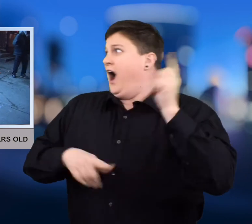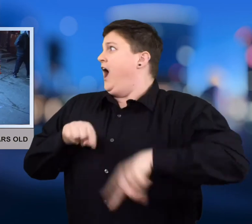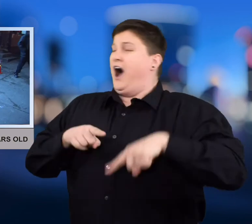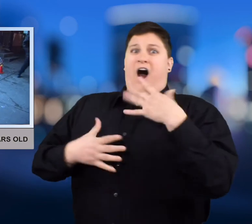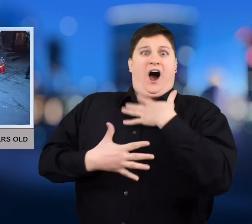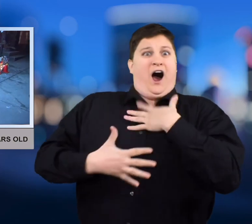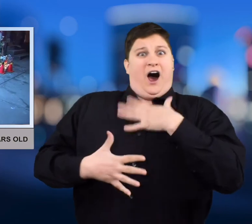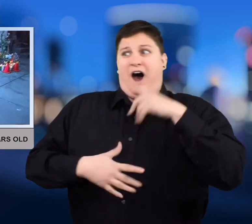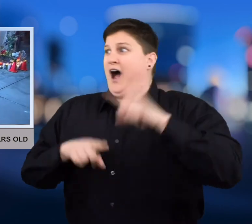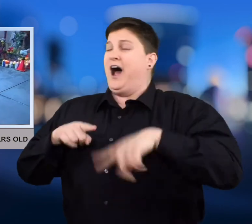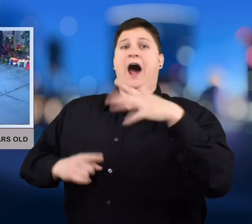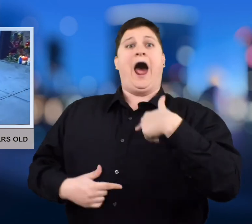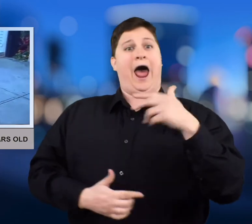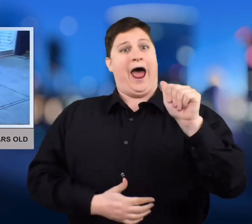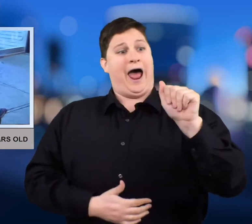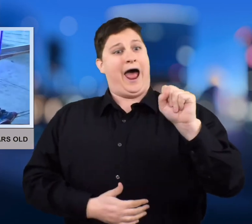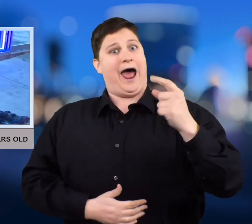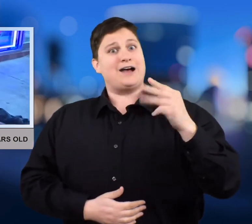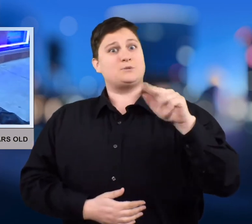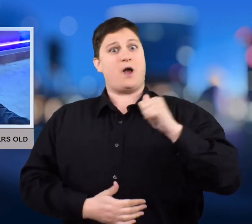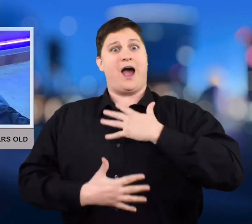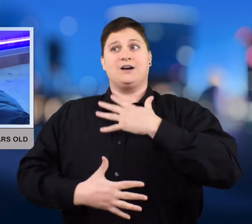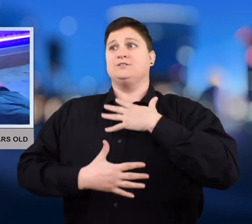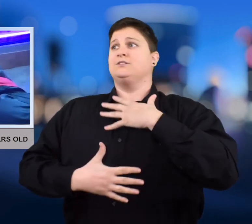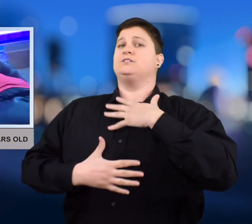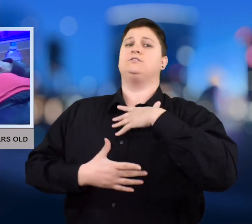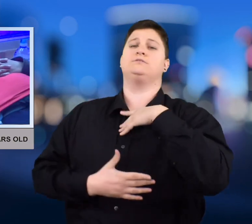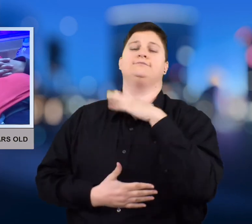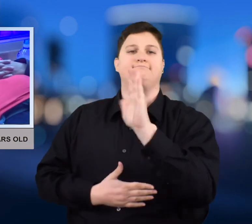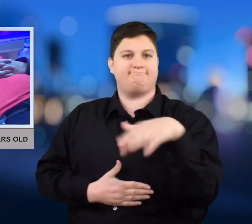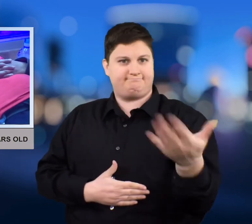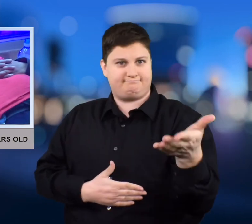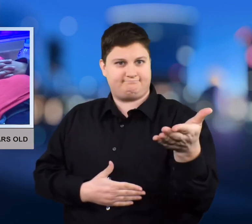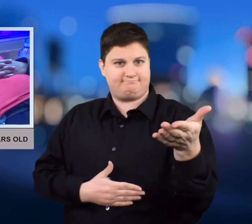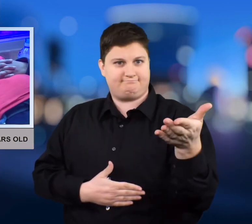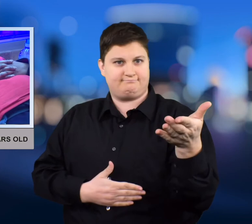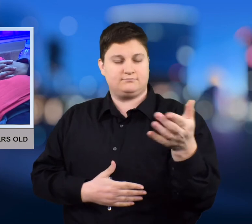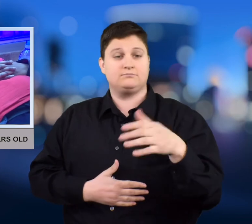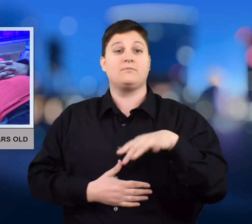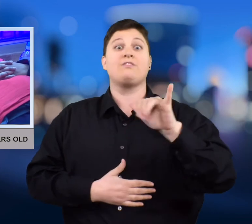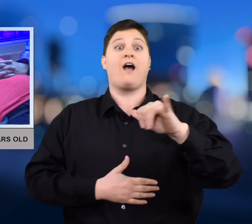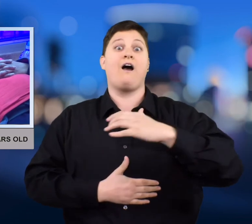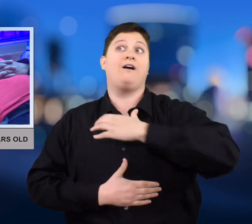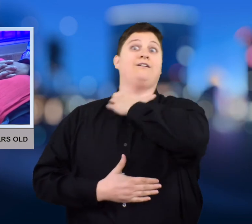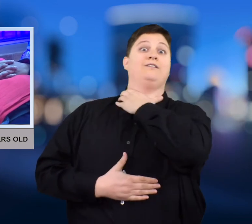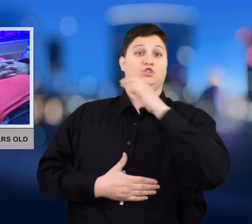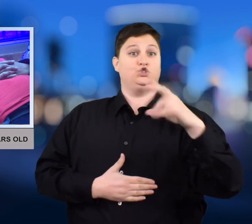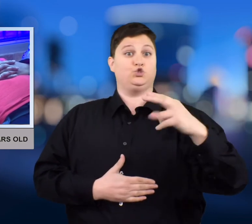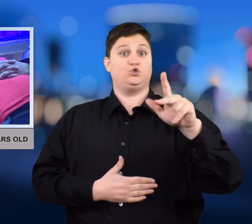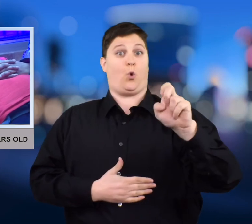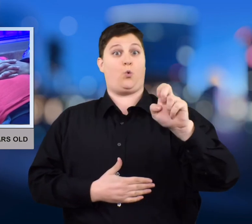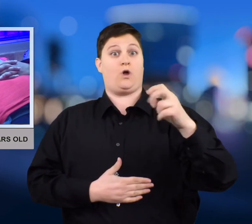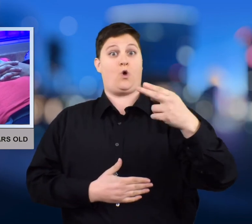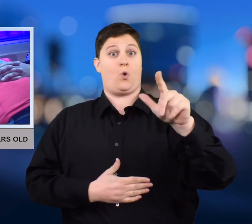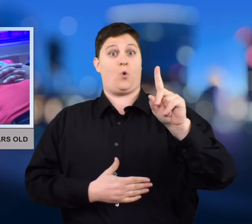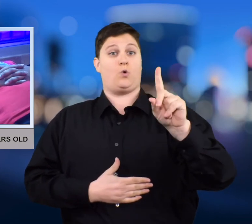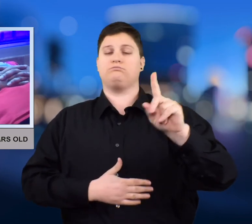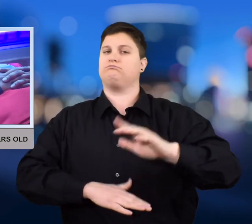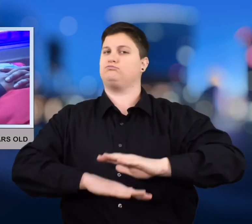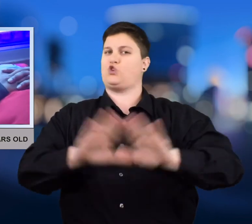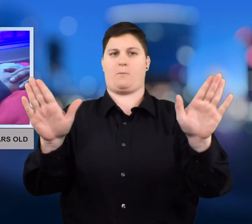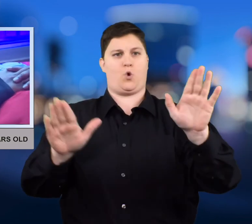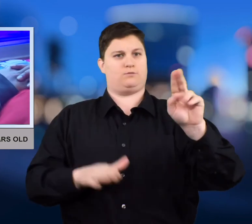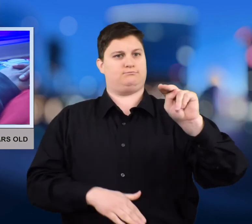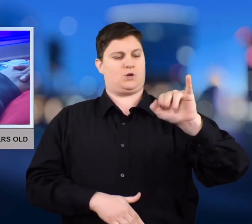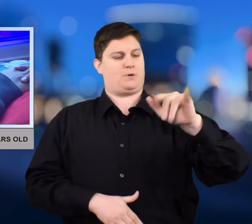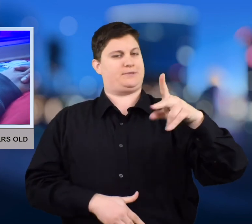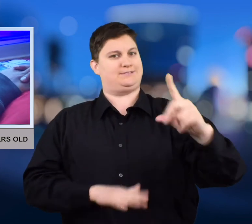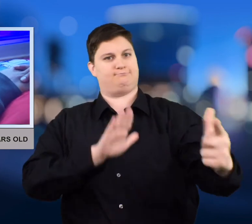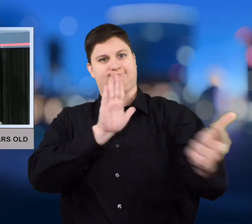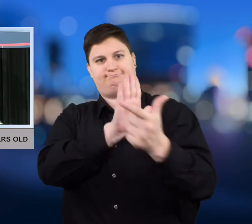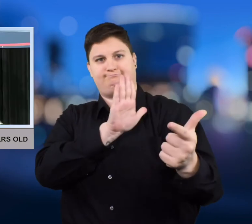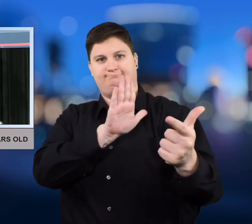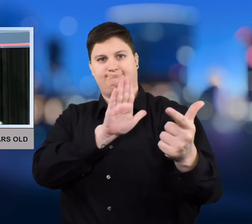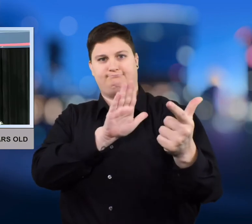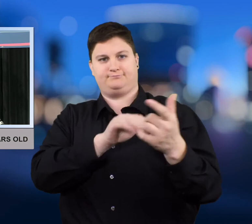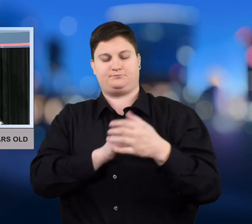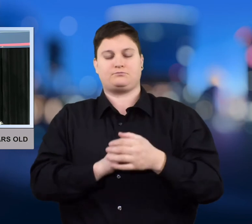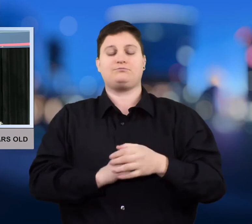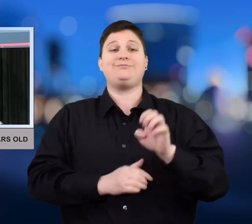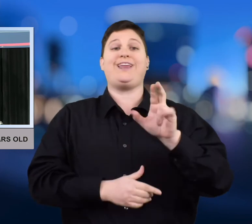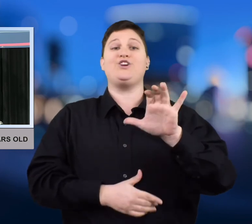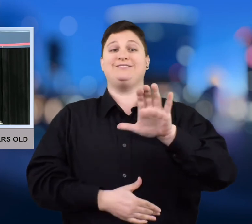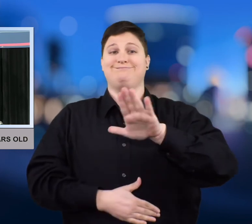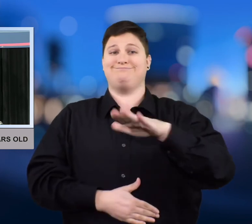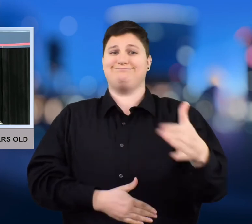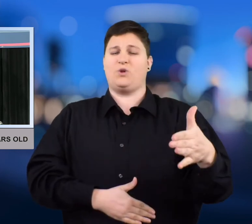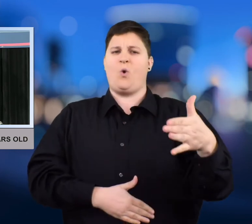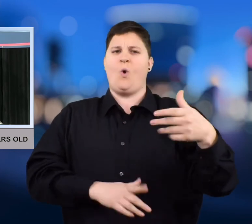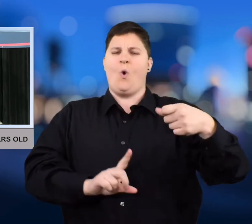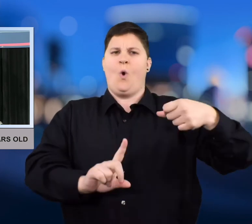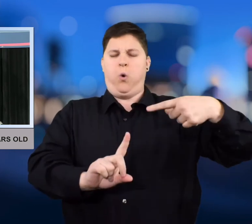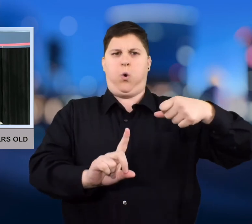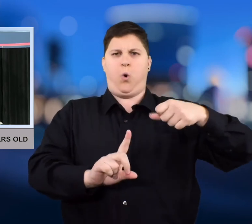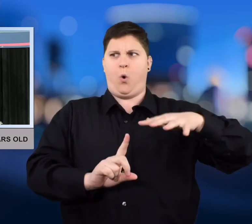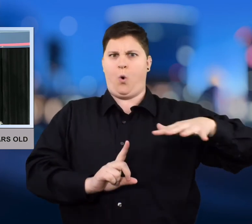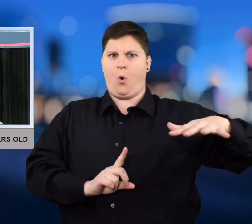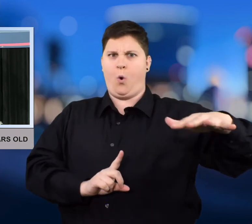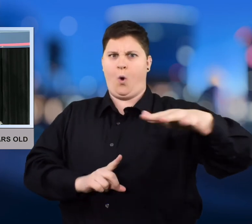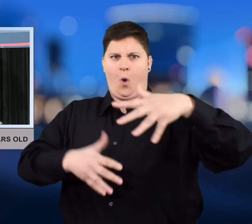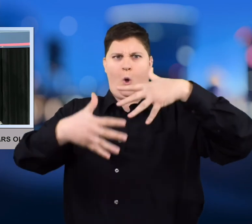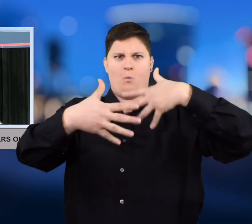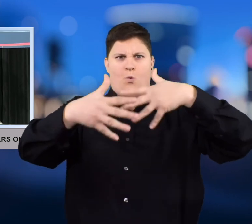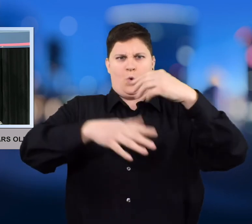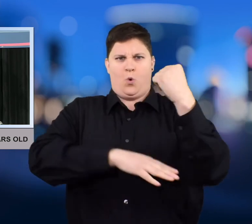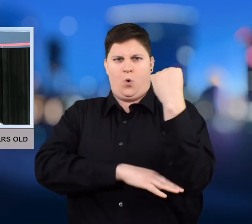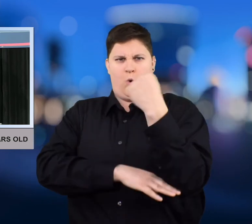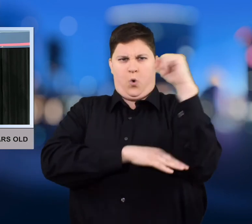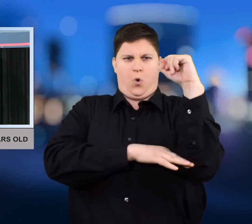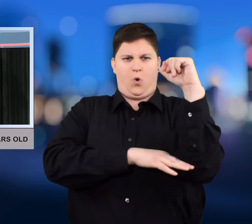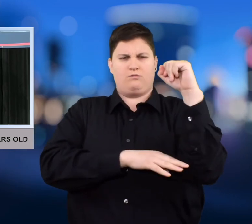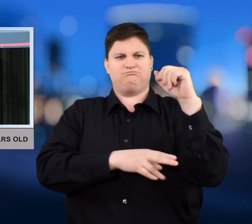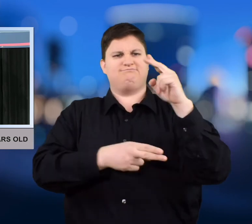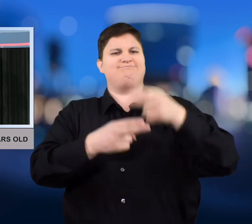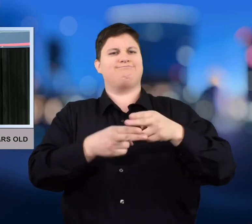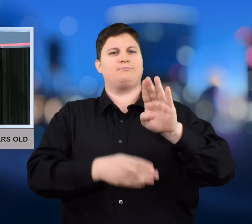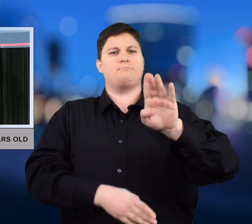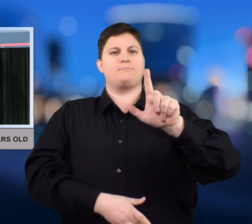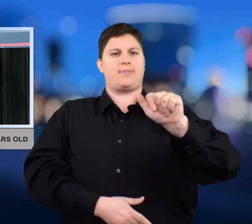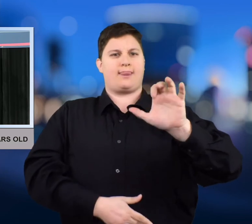His last words "I can't breathe!" "I can't breathe!" became a rallying cry for protesters and